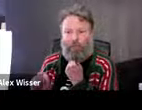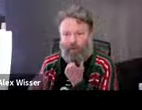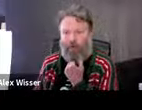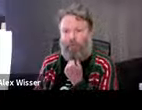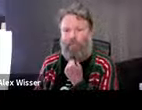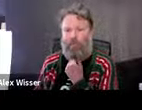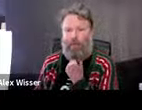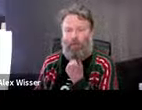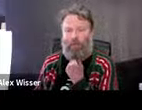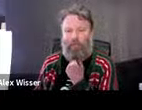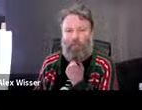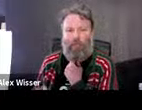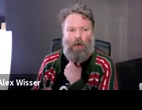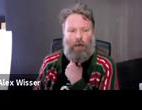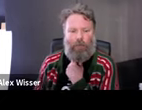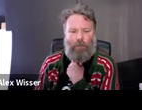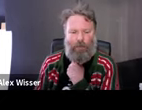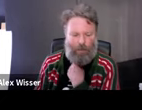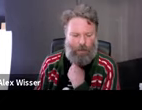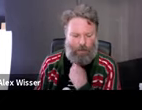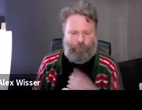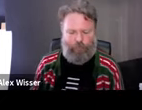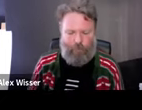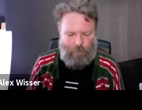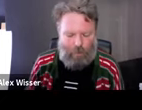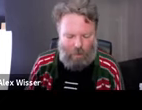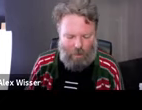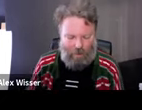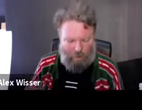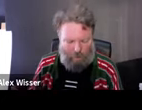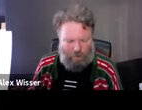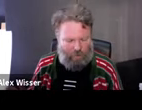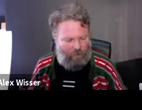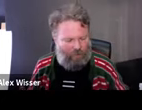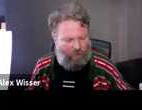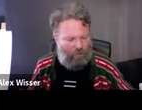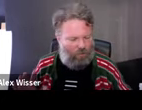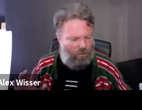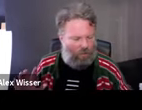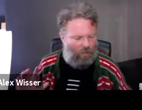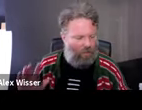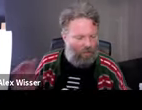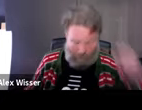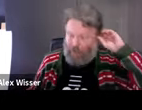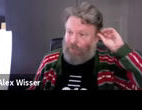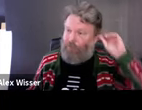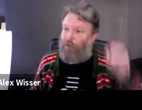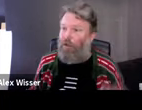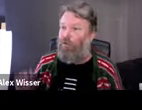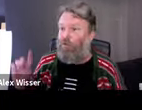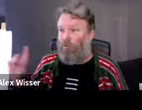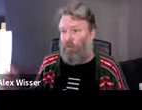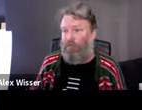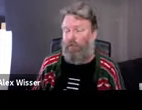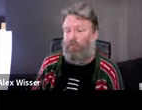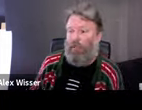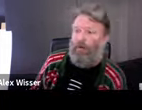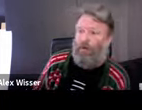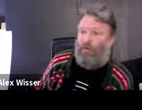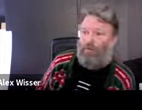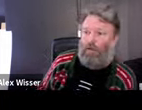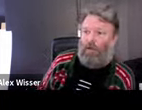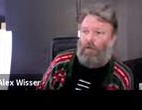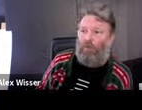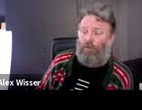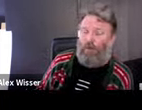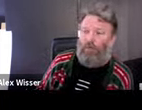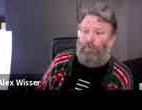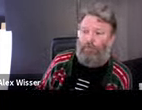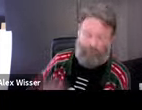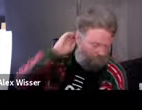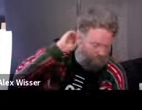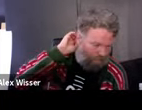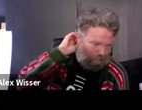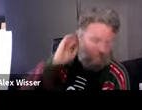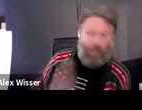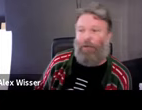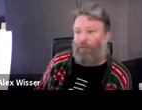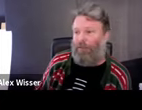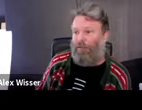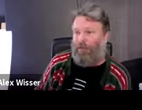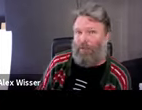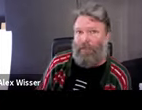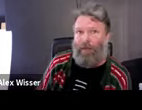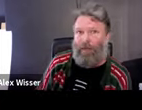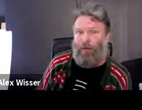was at the very beginning of that project, Rick, one of the fellas